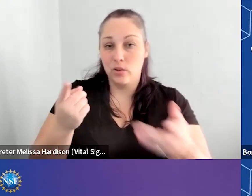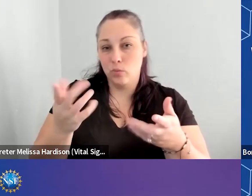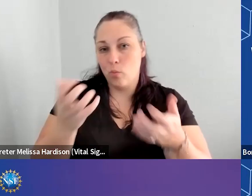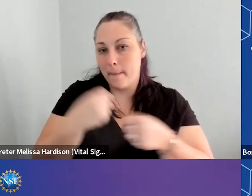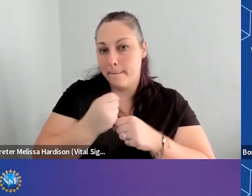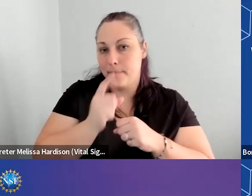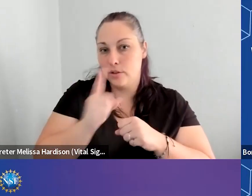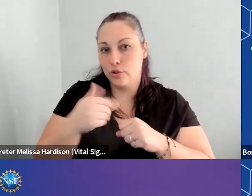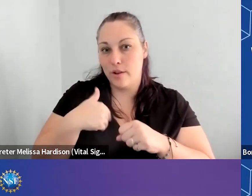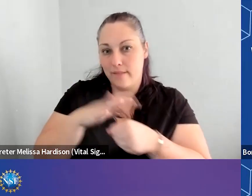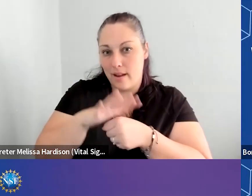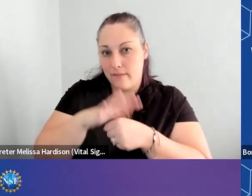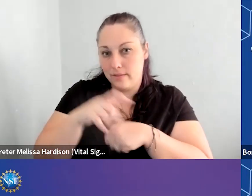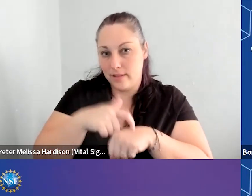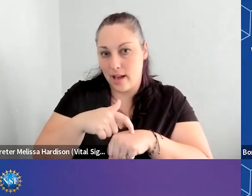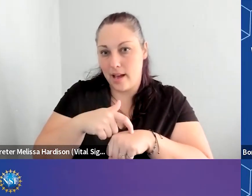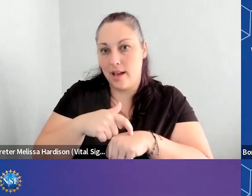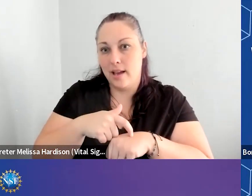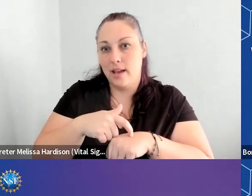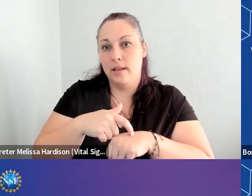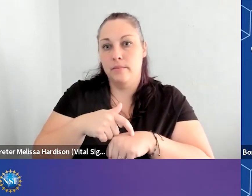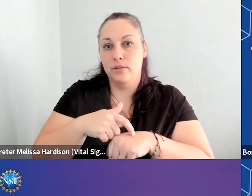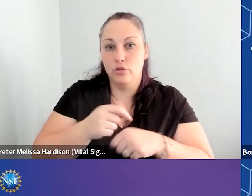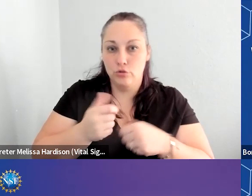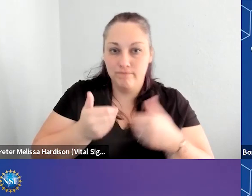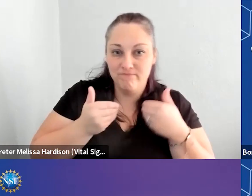to enact any feedback that might be provided to you.